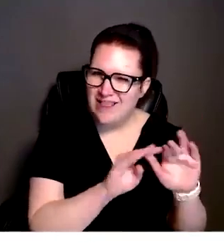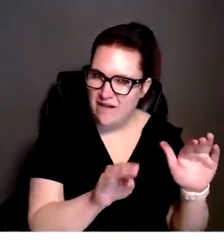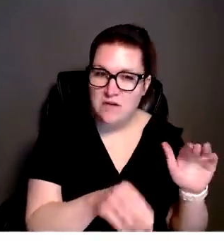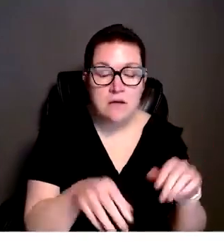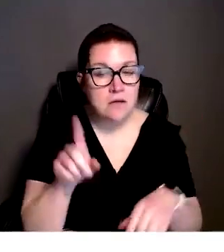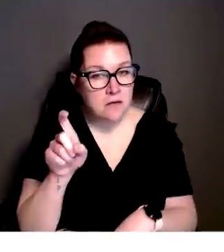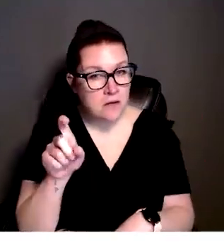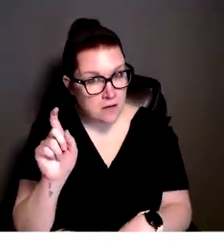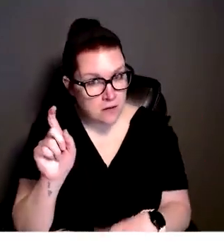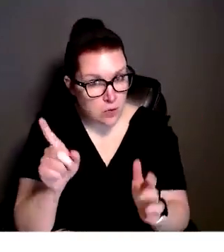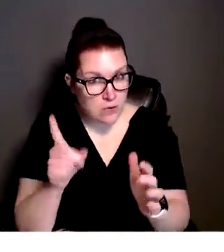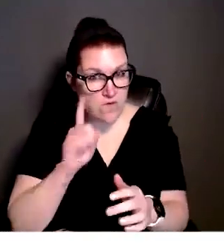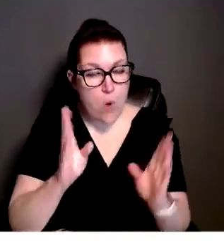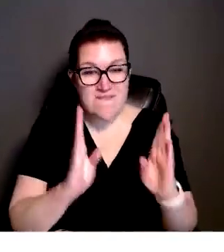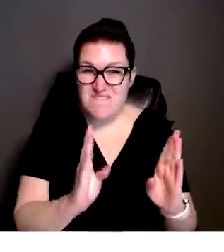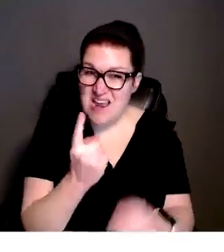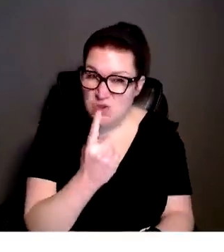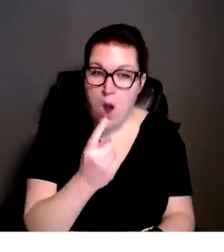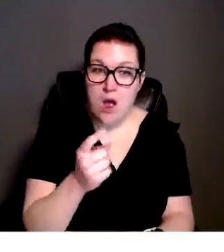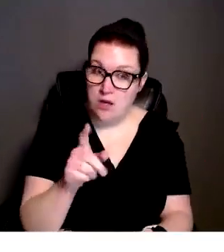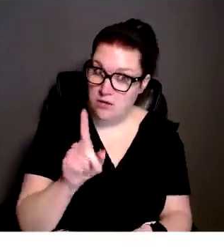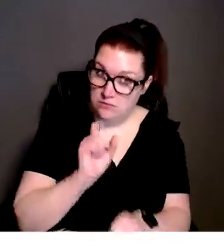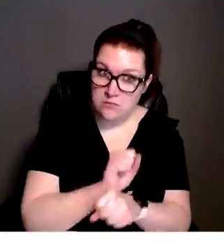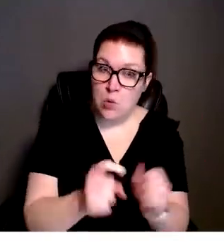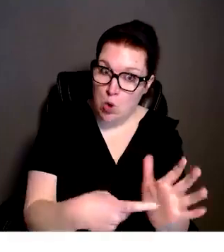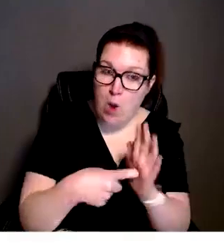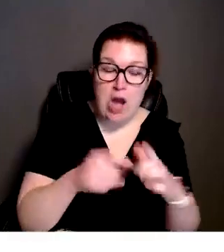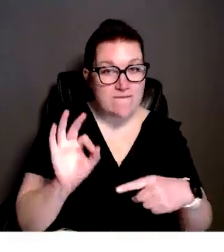required in phase one, or only the written planning for the product development,